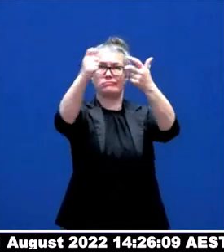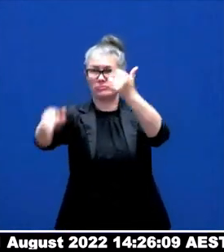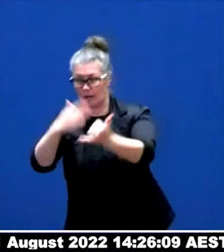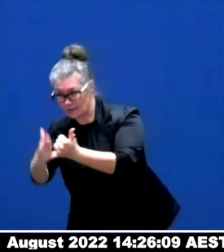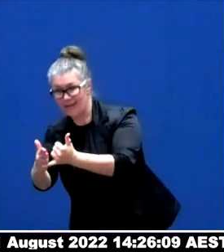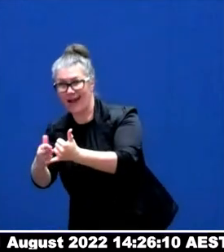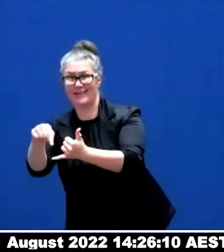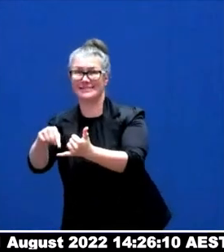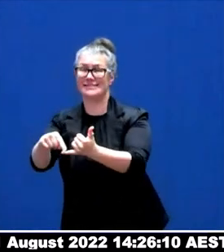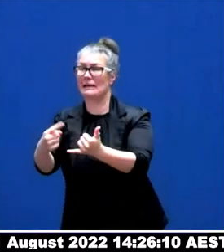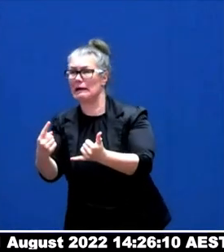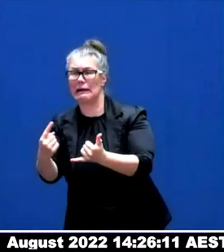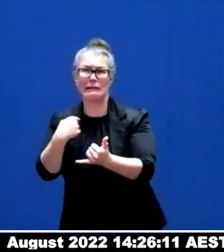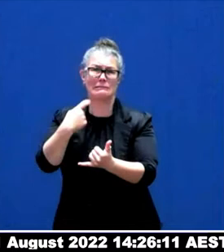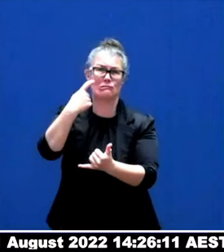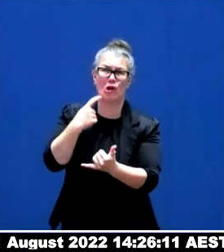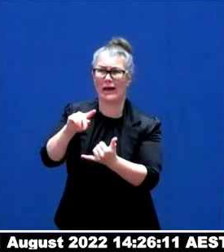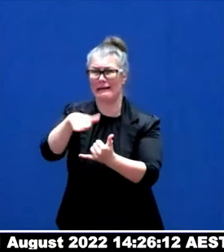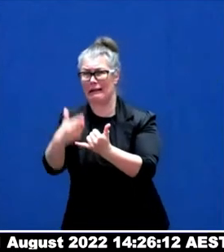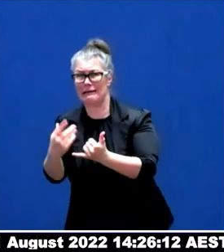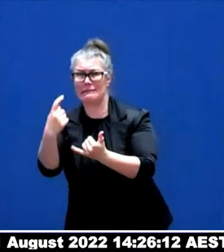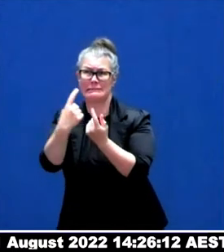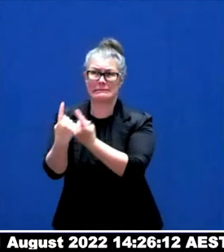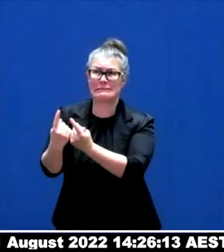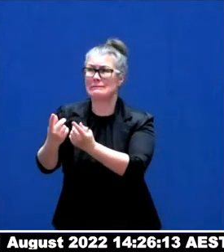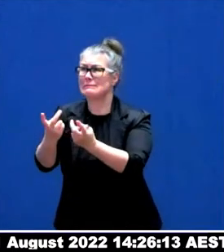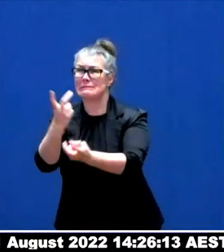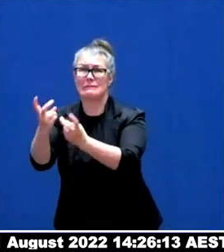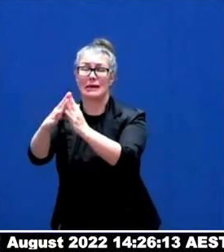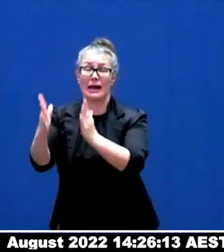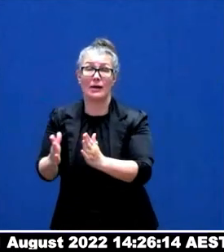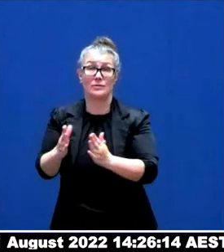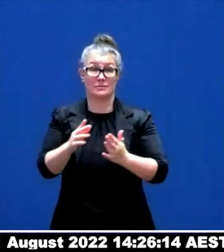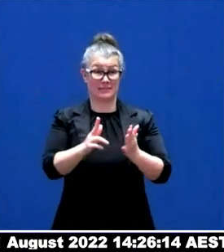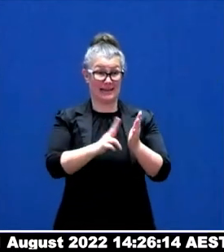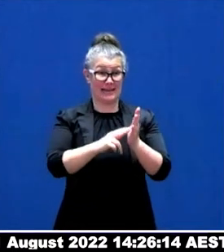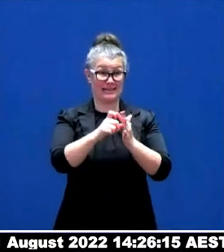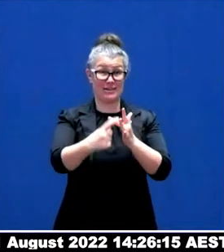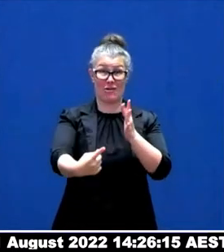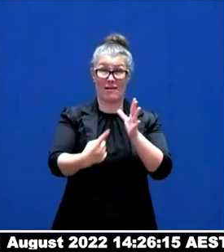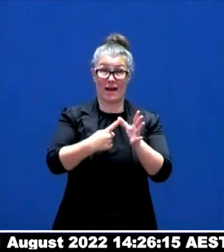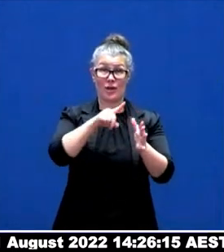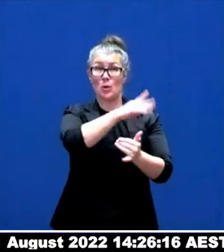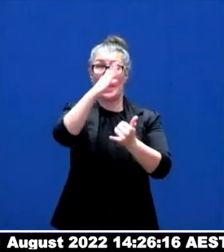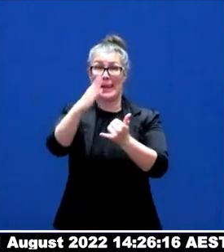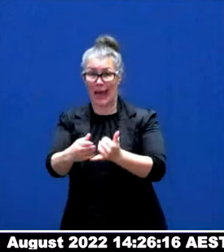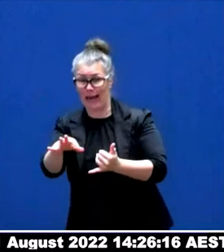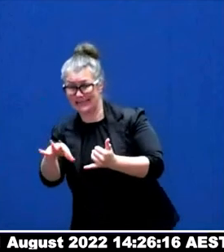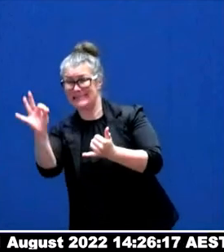Are you the organisation that stops people on the pathway to homelessness or helps them recover from being homeless?